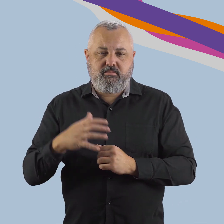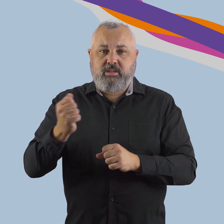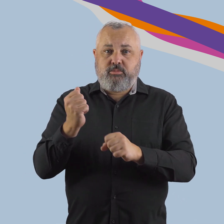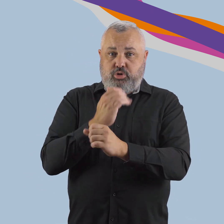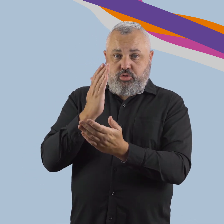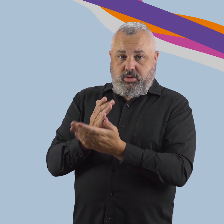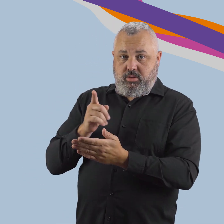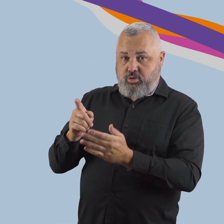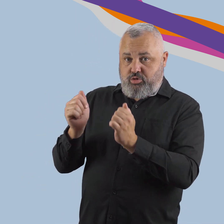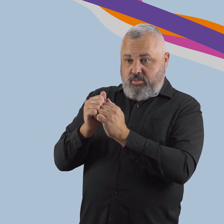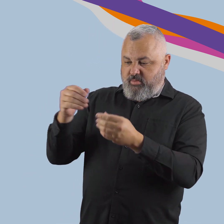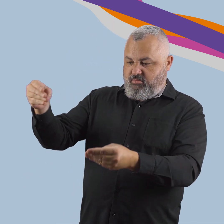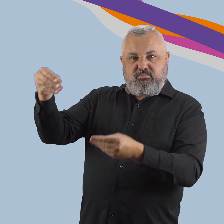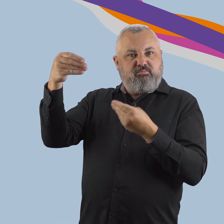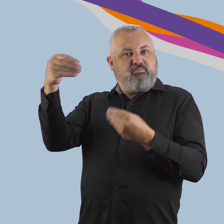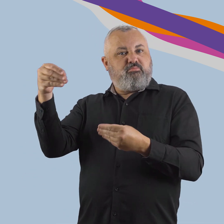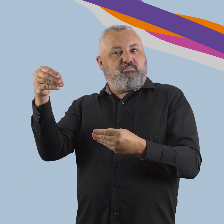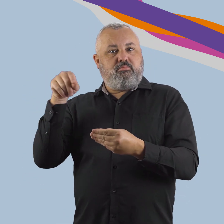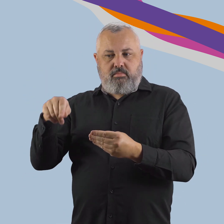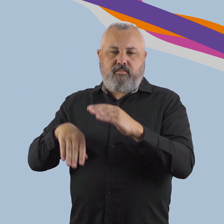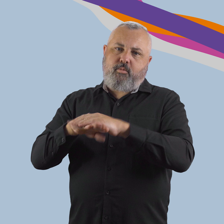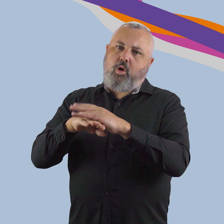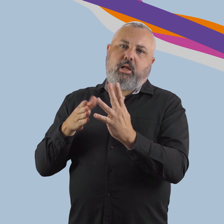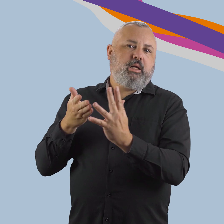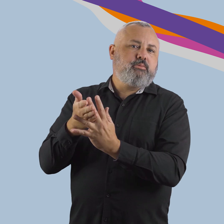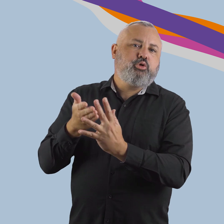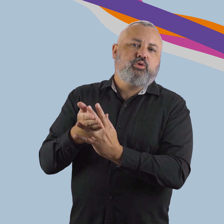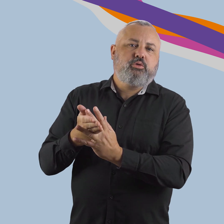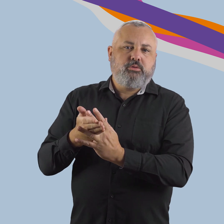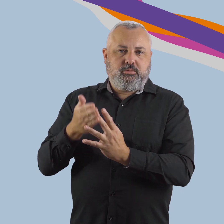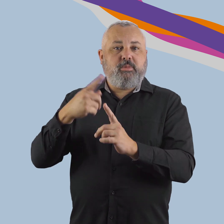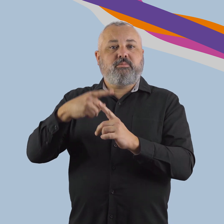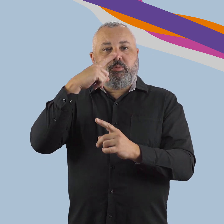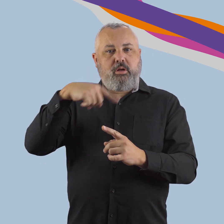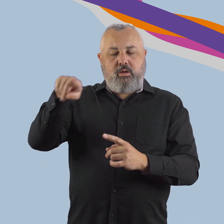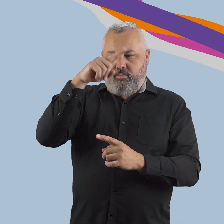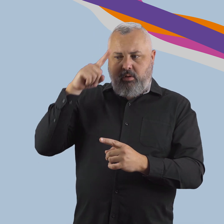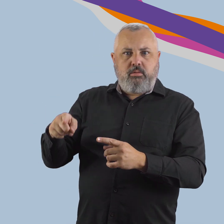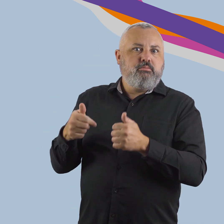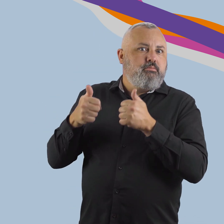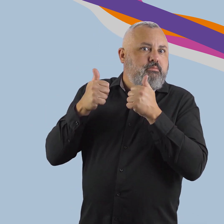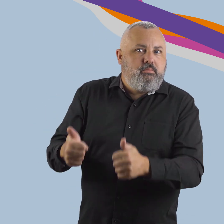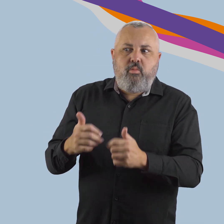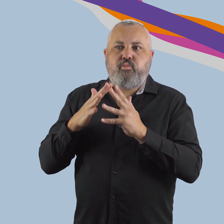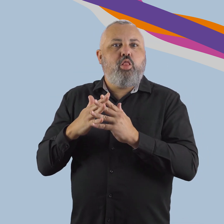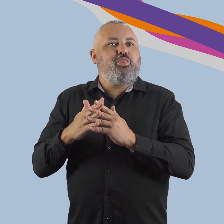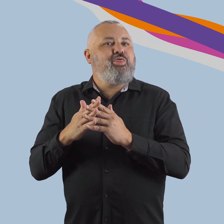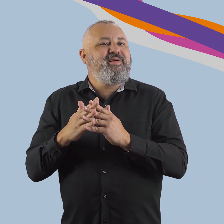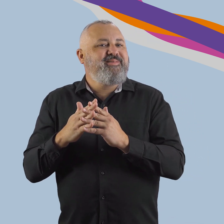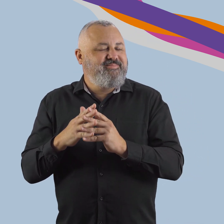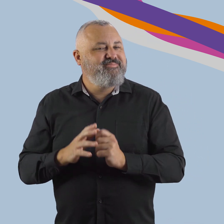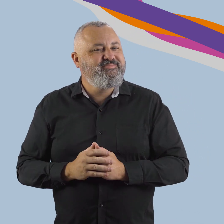They must use formats that are accessible and useful for people who need them.